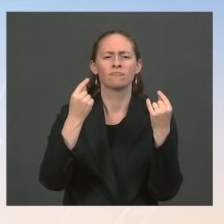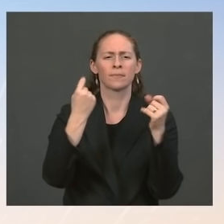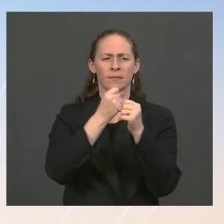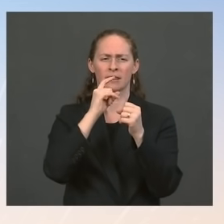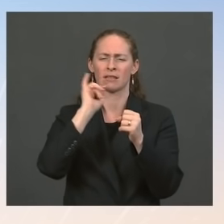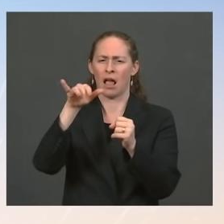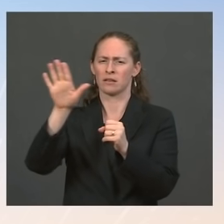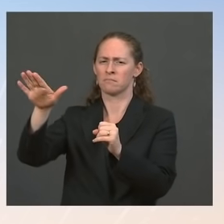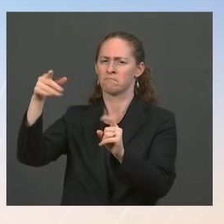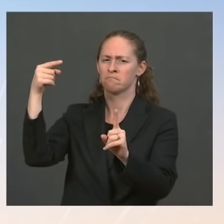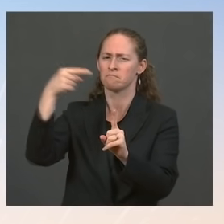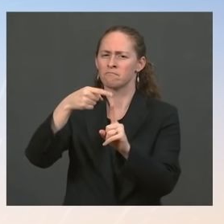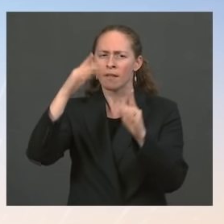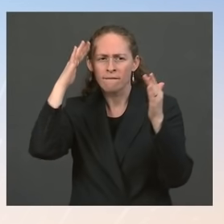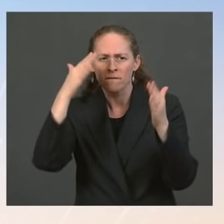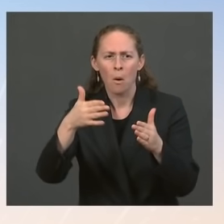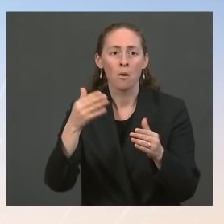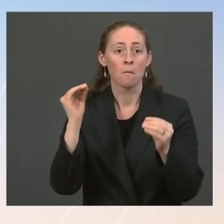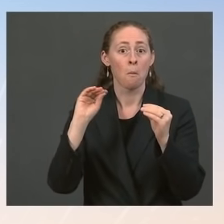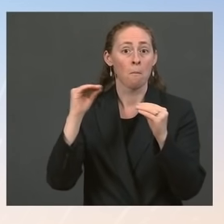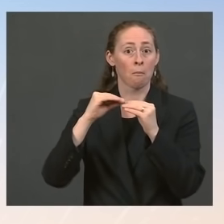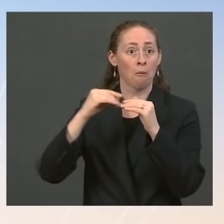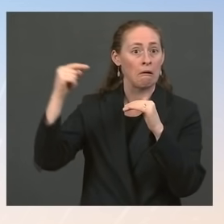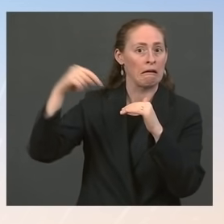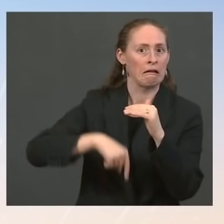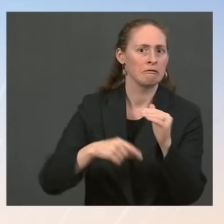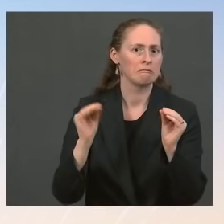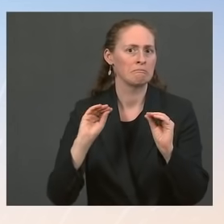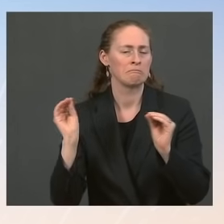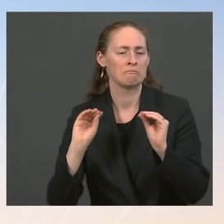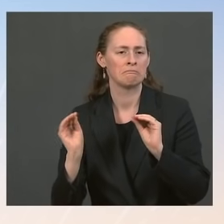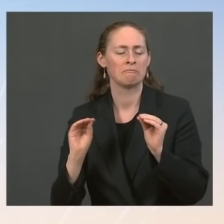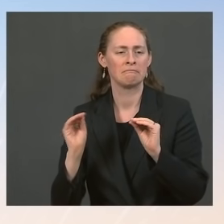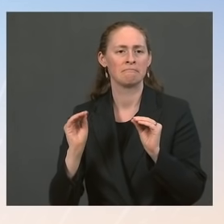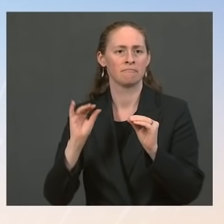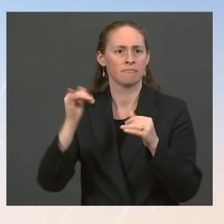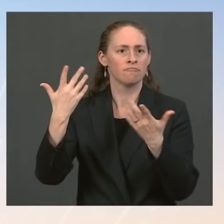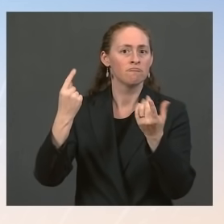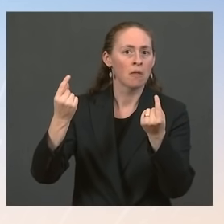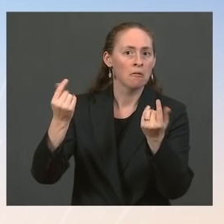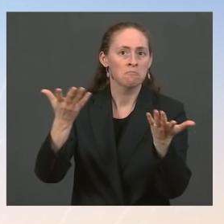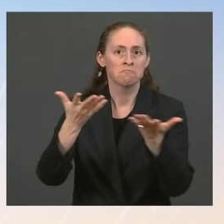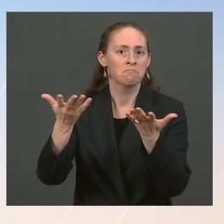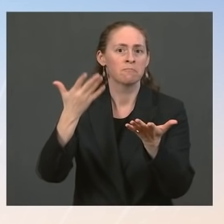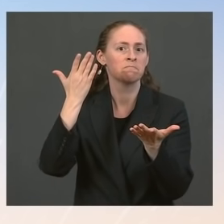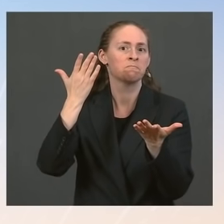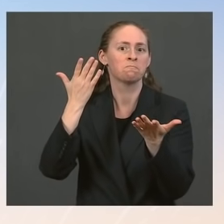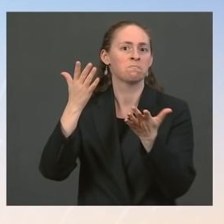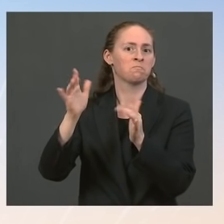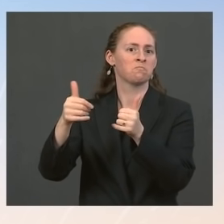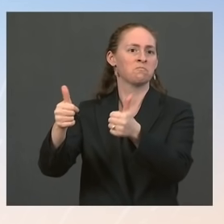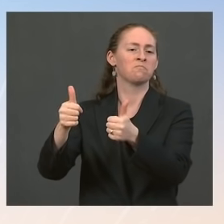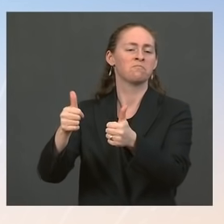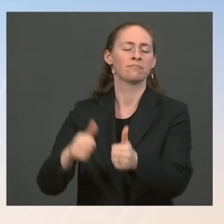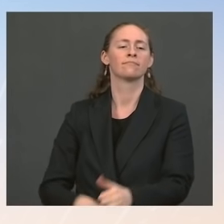So I don't have a further readout beyond that at this point about how the conversations have gone. Obviously, our national security advisor has been deeply engaged,